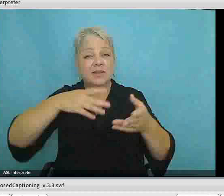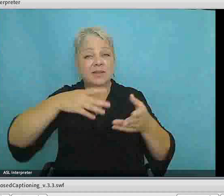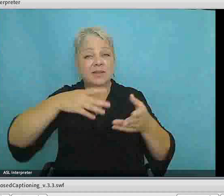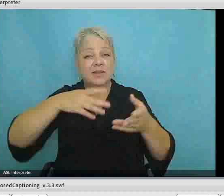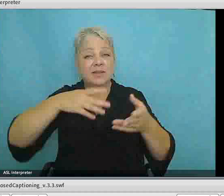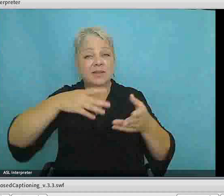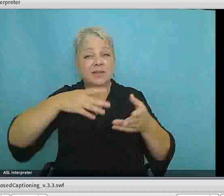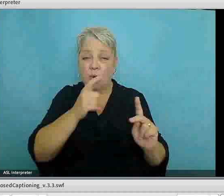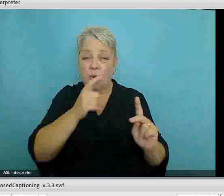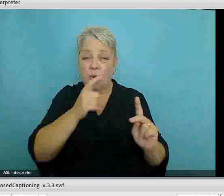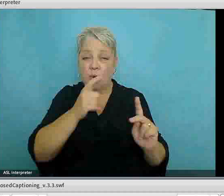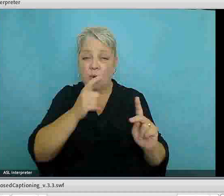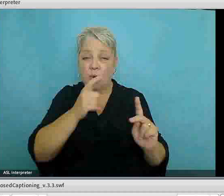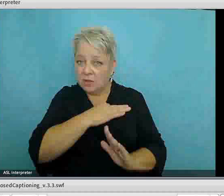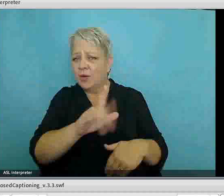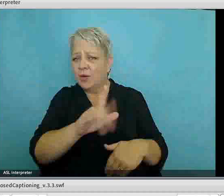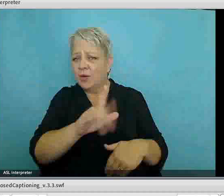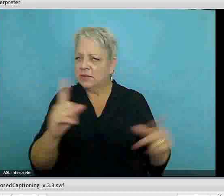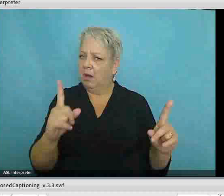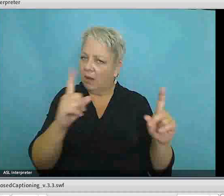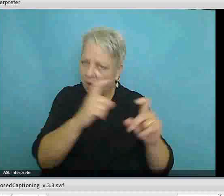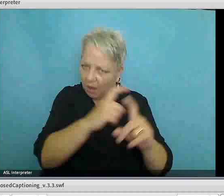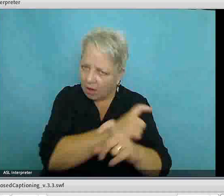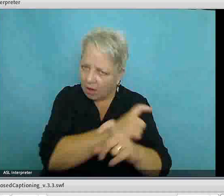the Medicare and Medicaid programs.